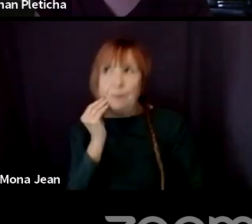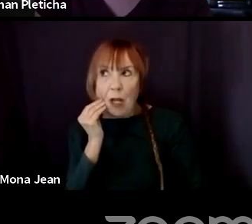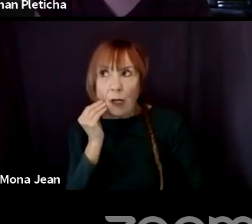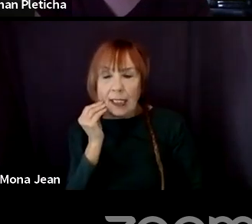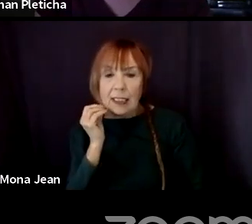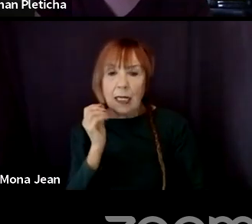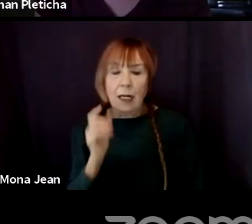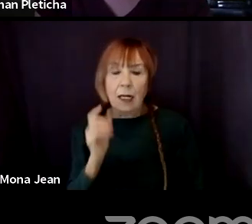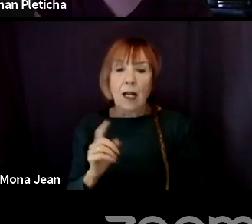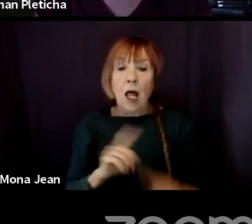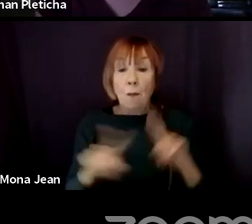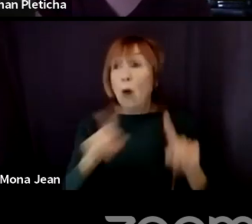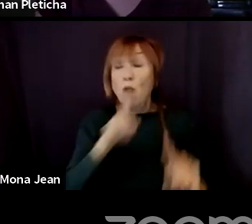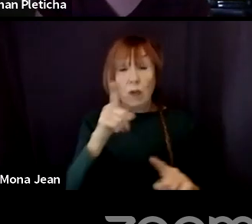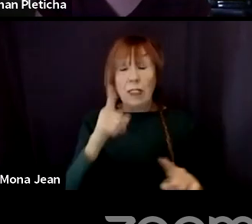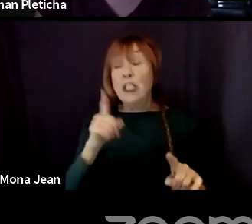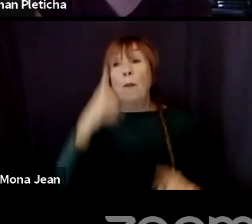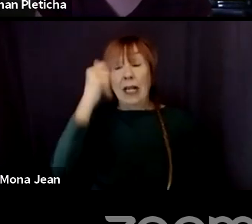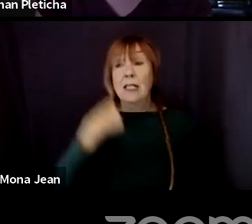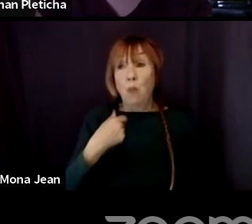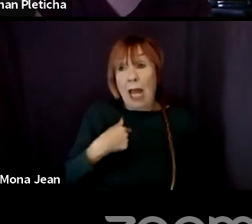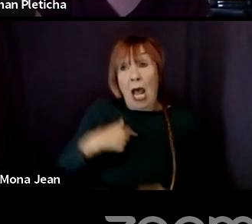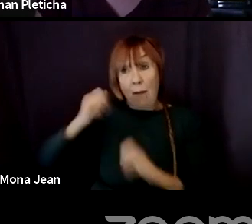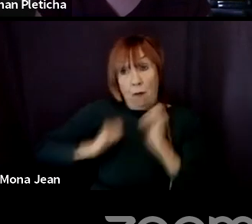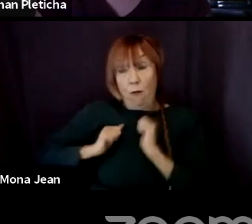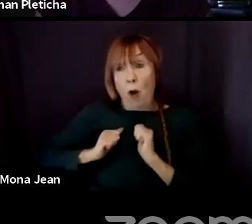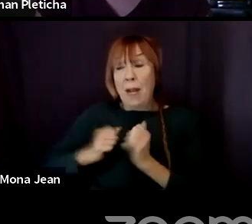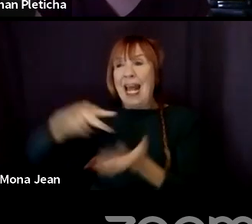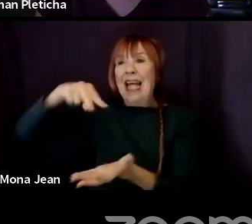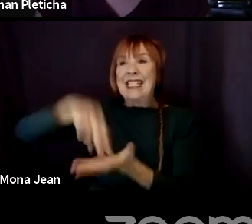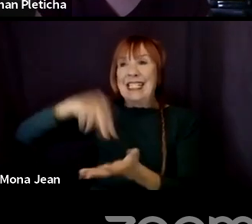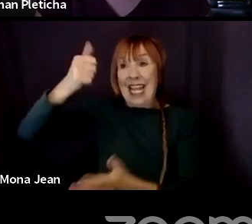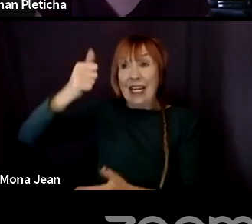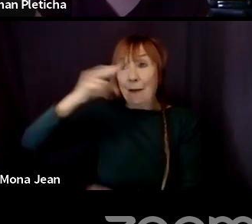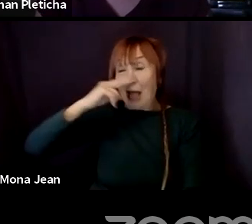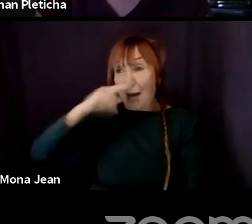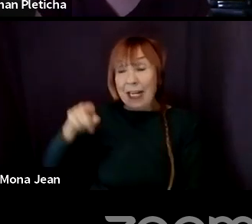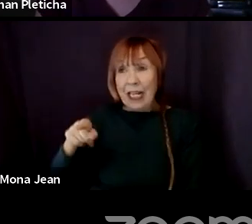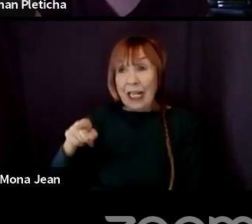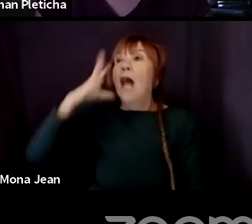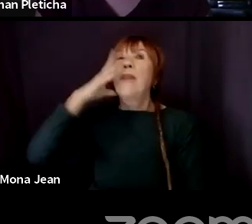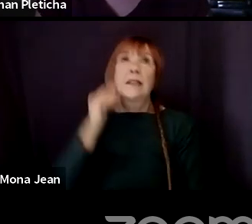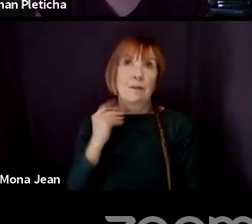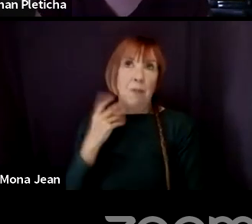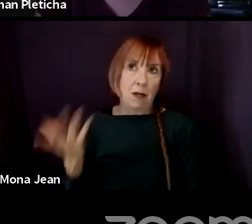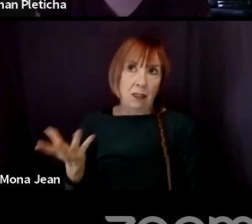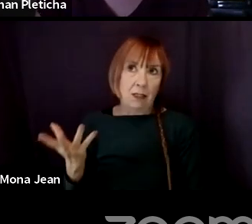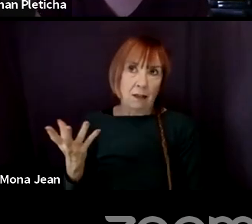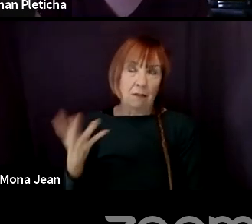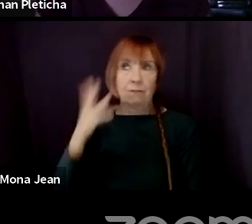was doing stand up, because you're all it is and like I'm not a big character or a person